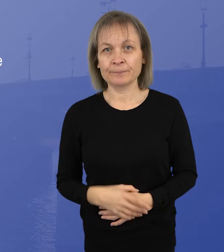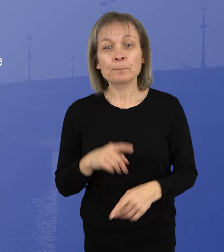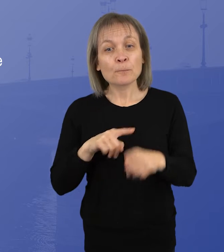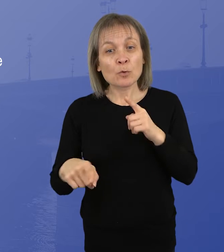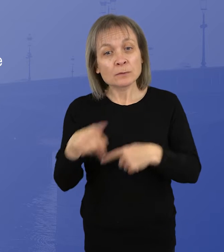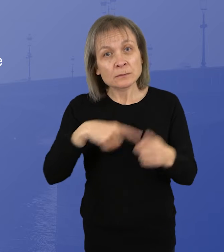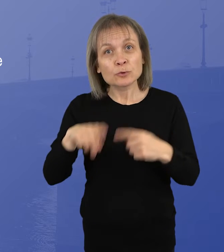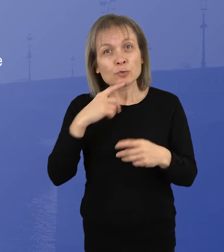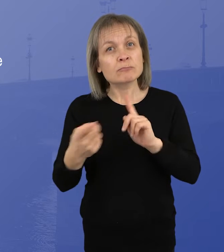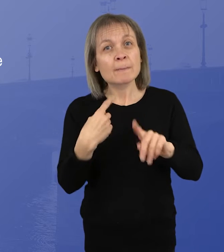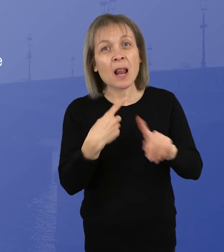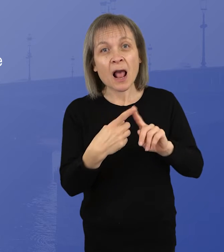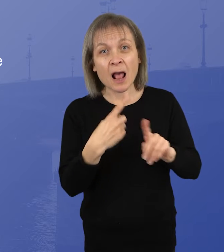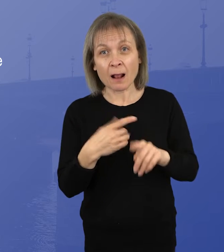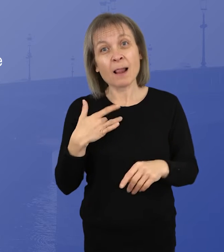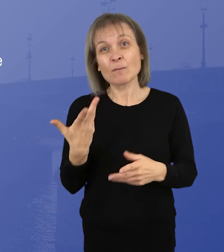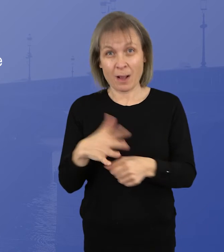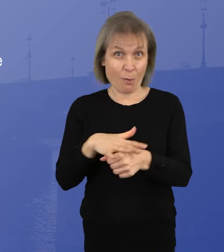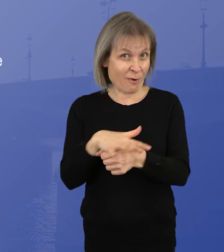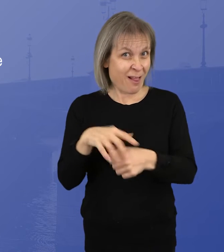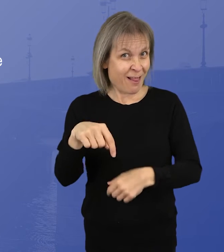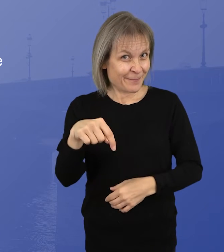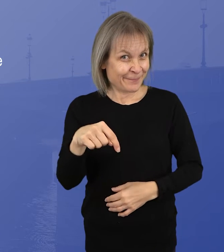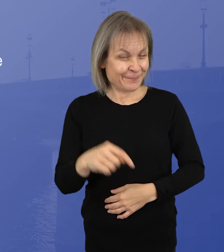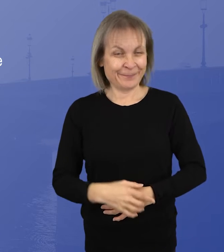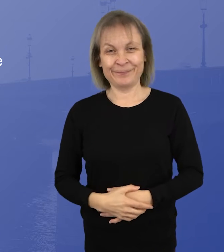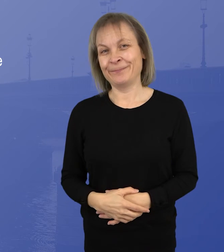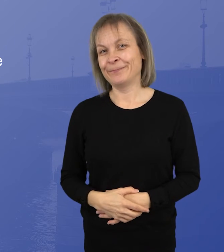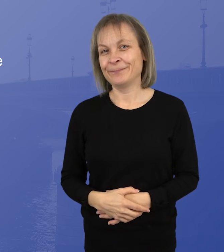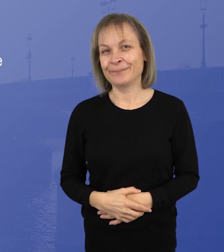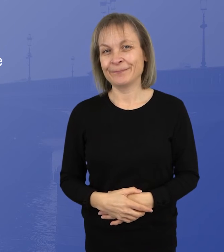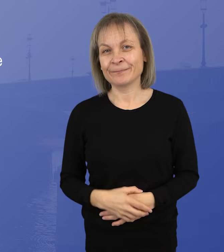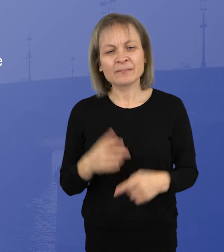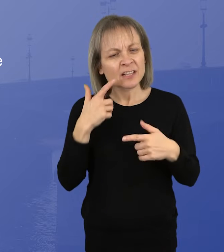Most of the people who replied lived locally.